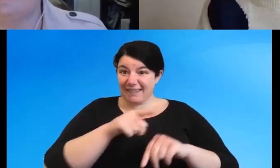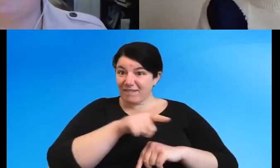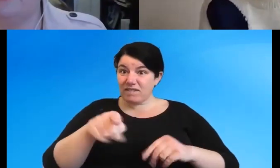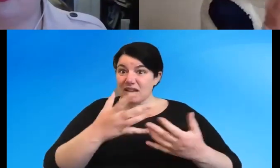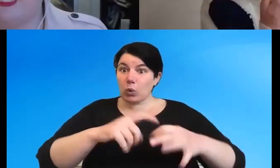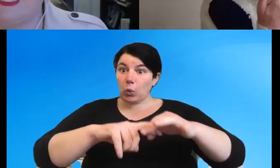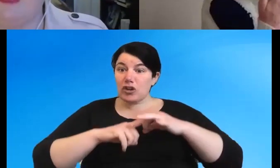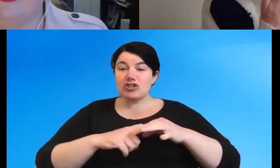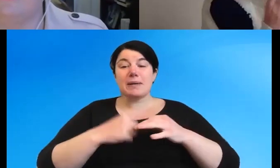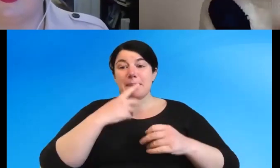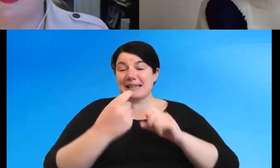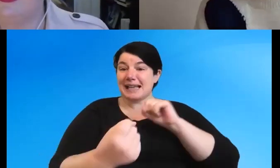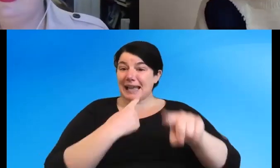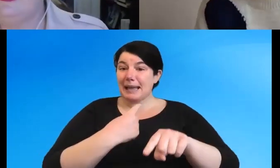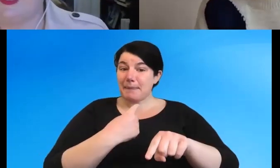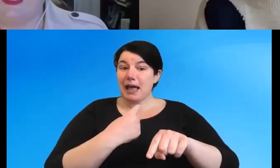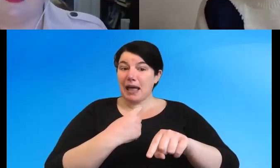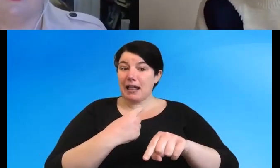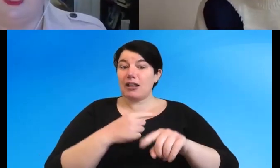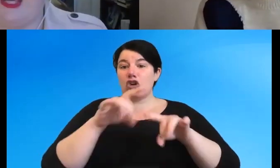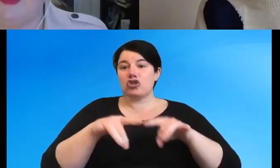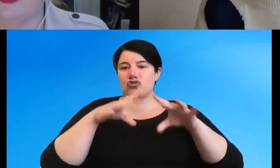questions, feel free to email them to the Australia Council, I'm happy